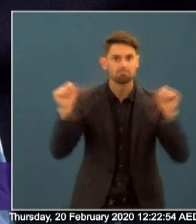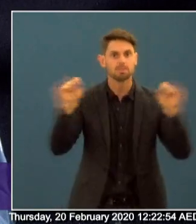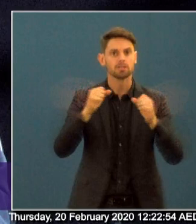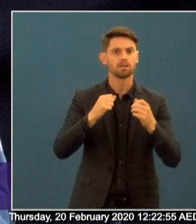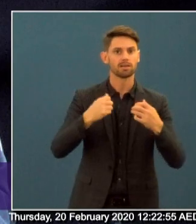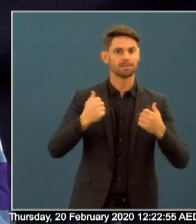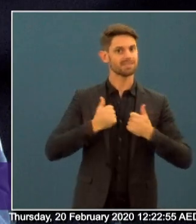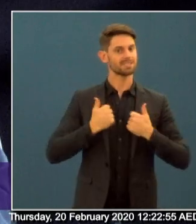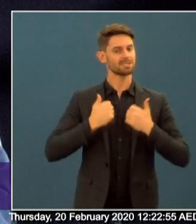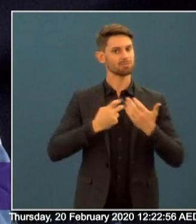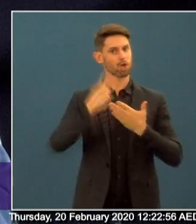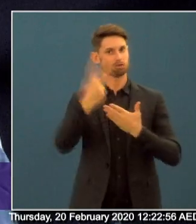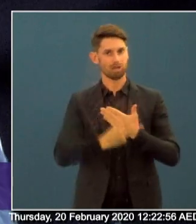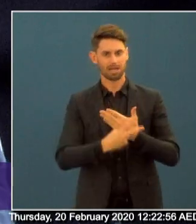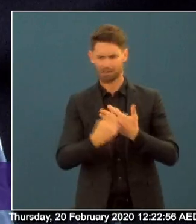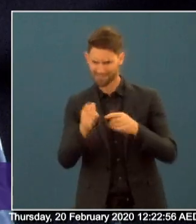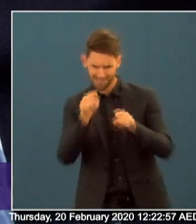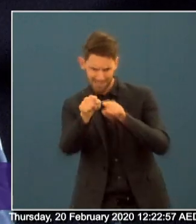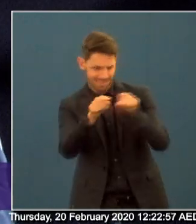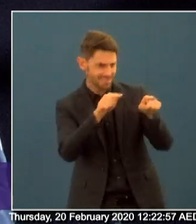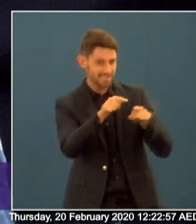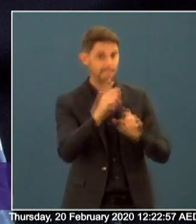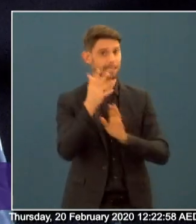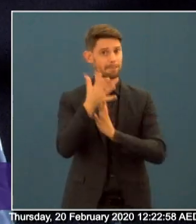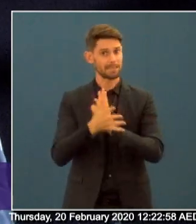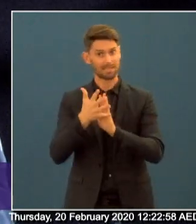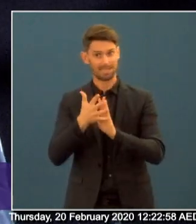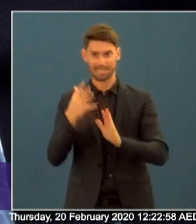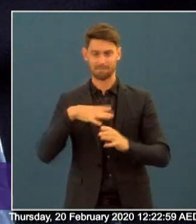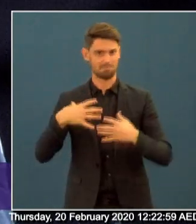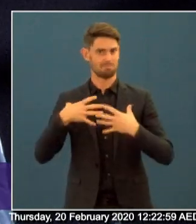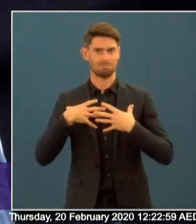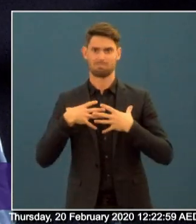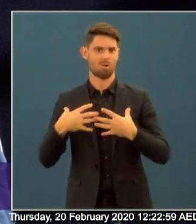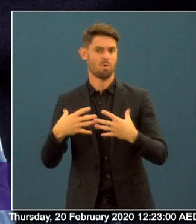And so the needs in the preventative health domain are documented as very high.